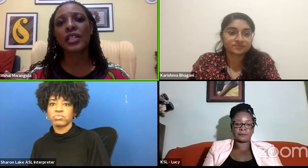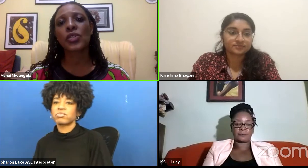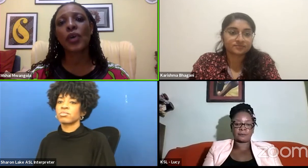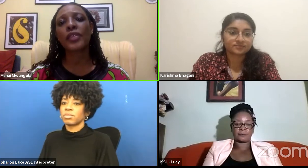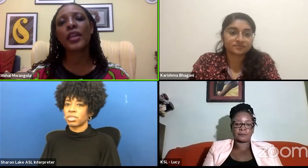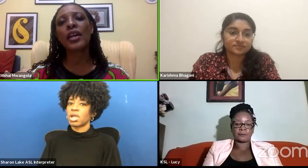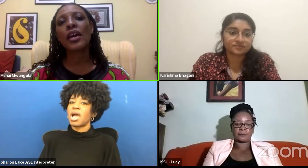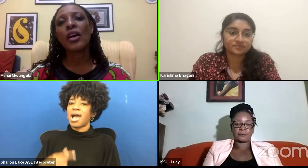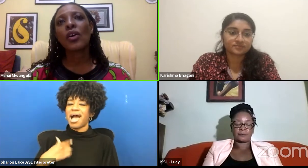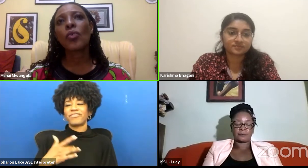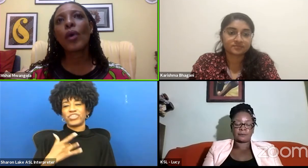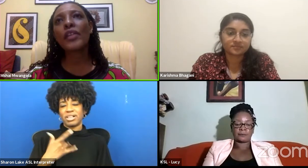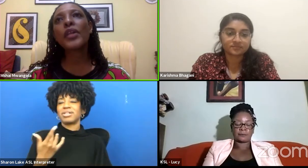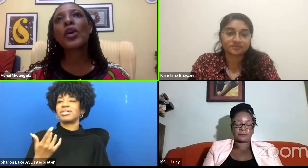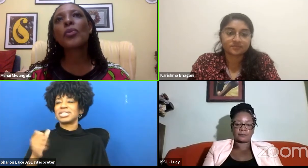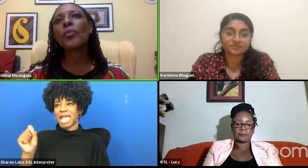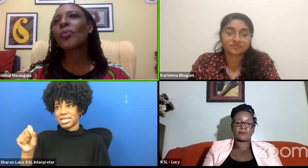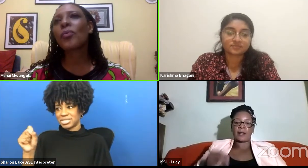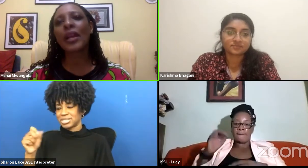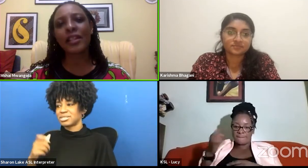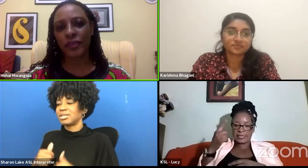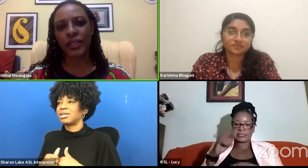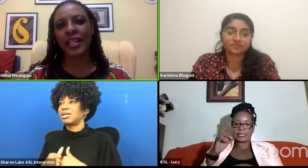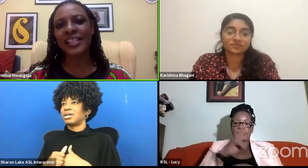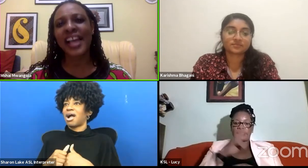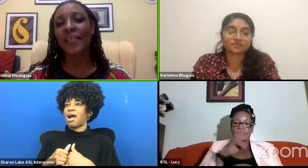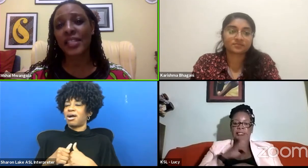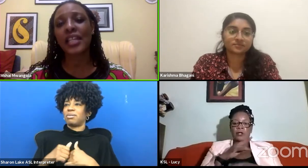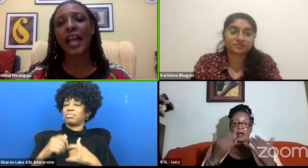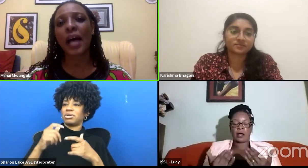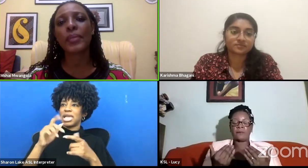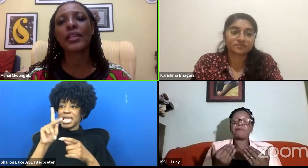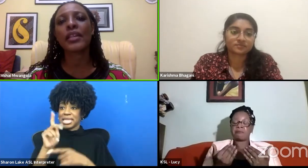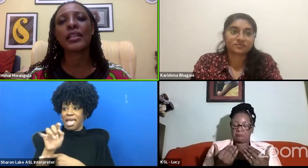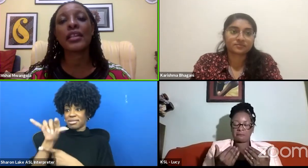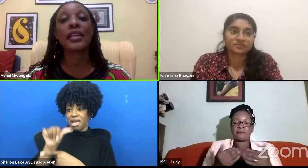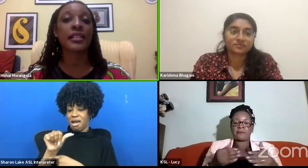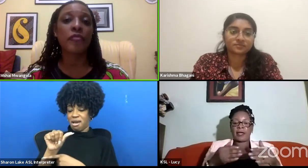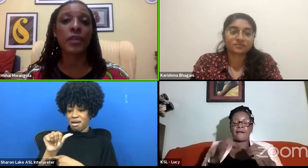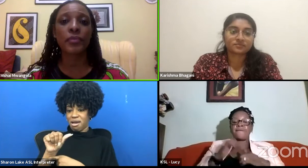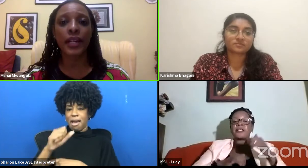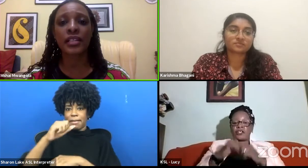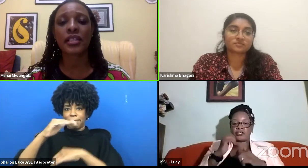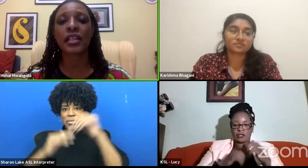And so I think one of the wonderful things I have seen happen in the years I've been practicing